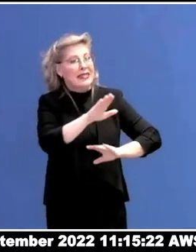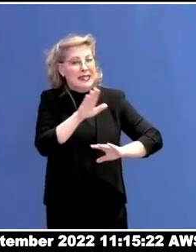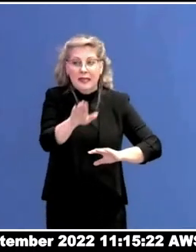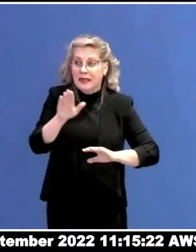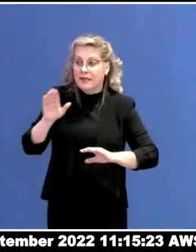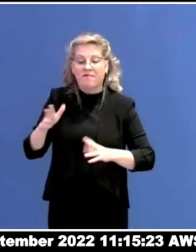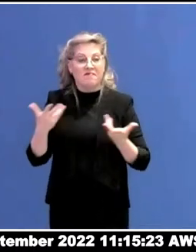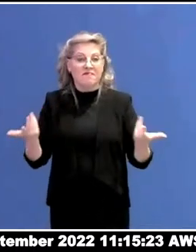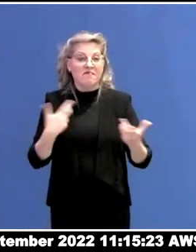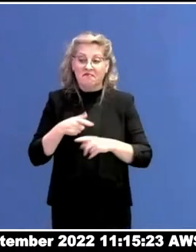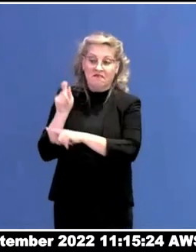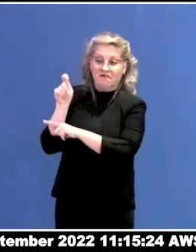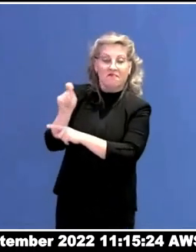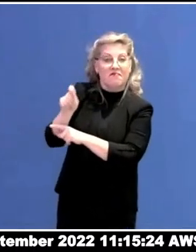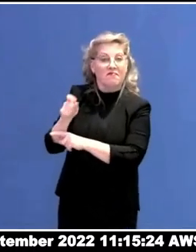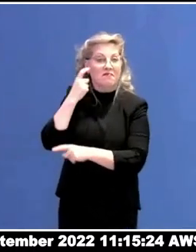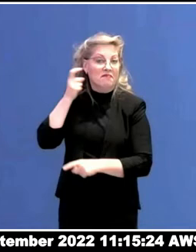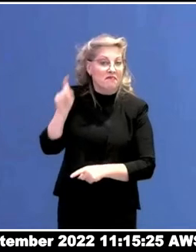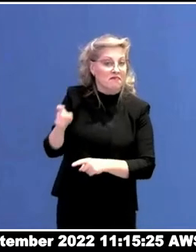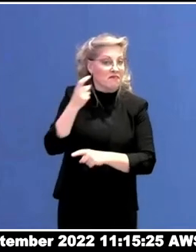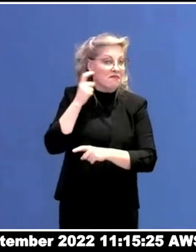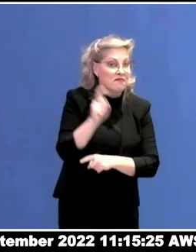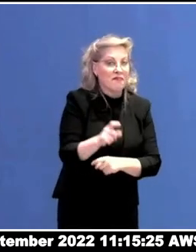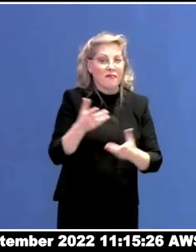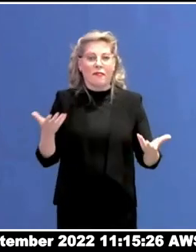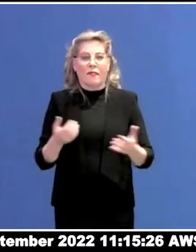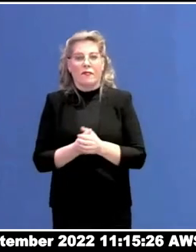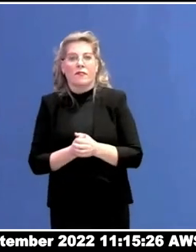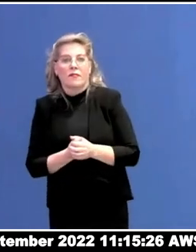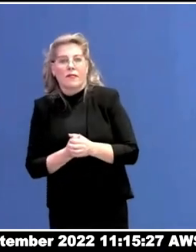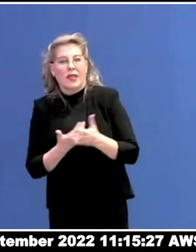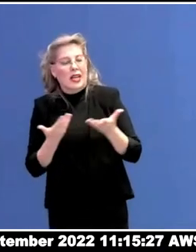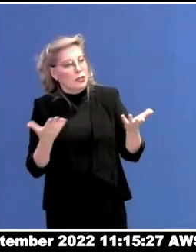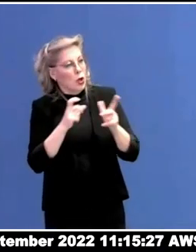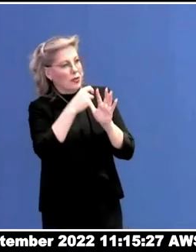listened to, and, therefore, how can the Department of Corrective Services, Department